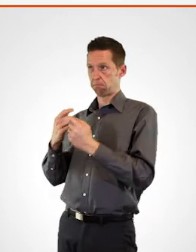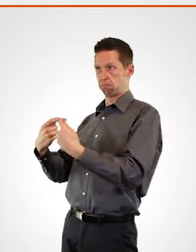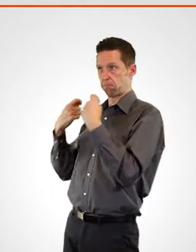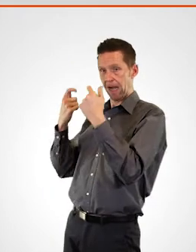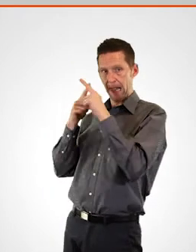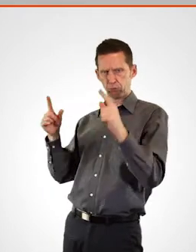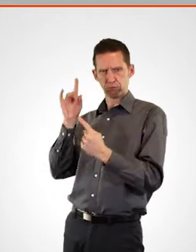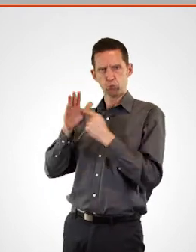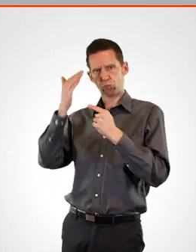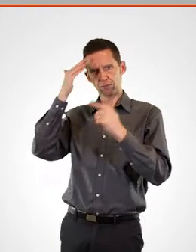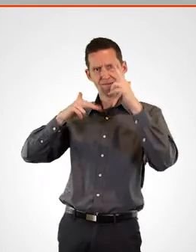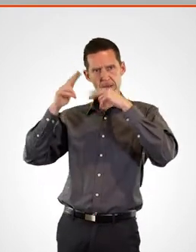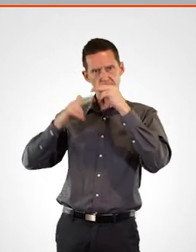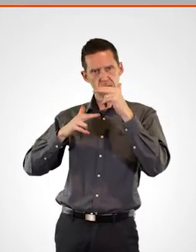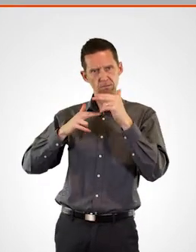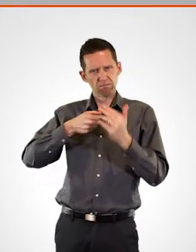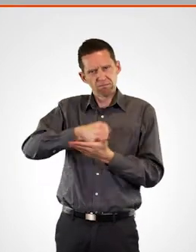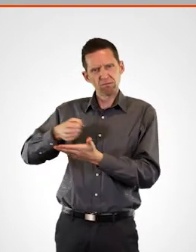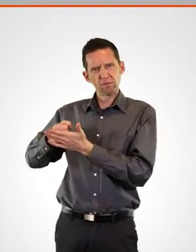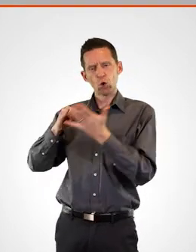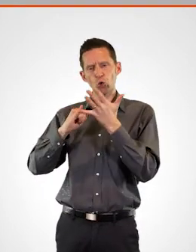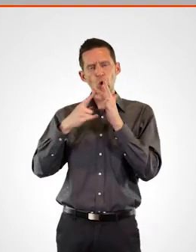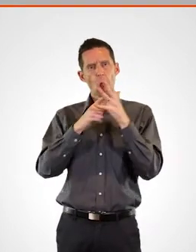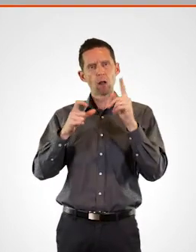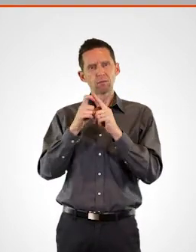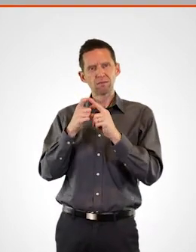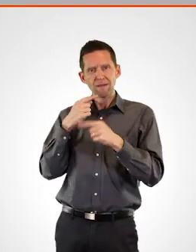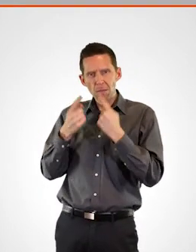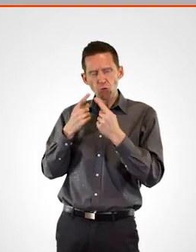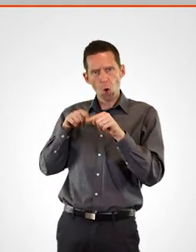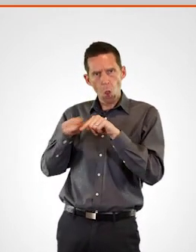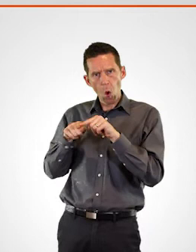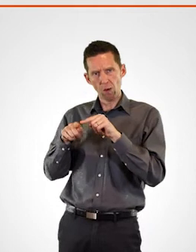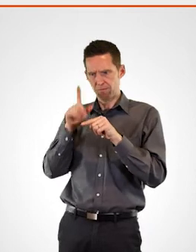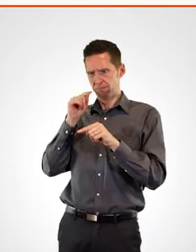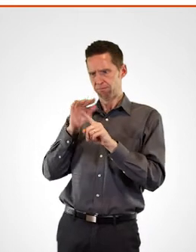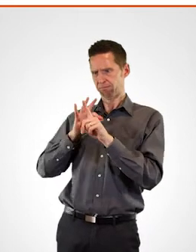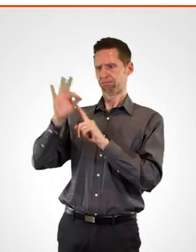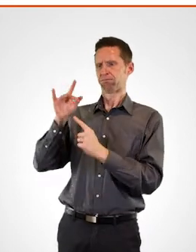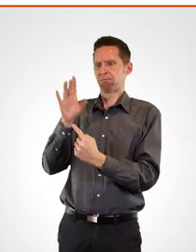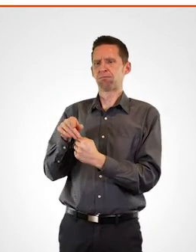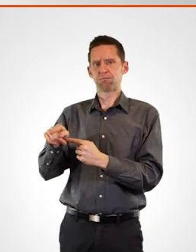A solid foundation of language nutrition is critical to developing a child's capacity to learn.